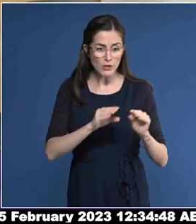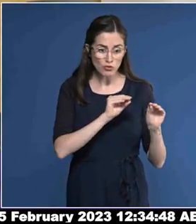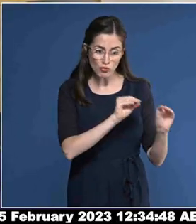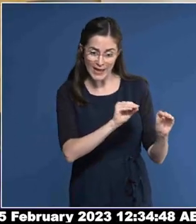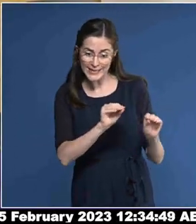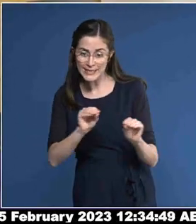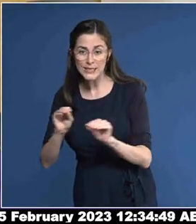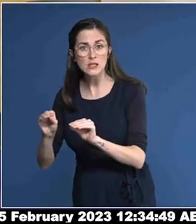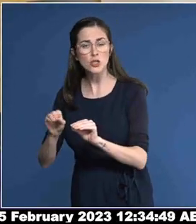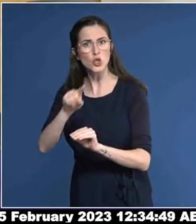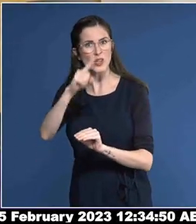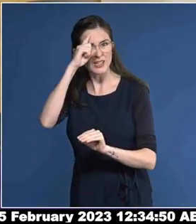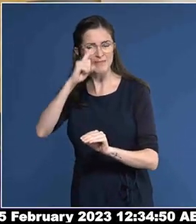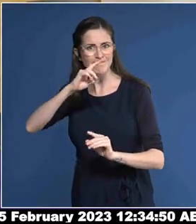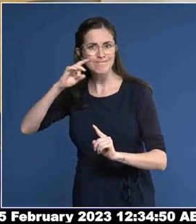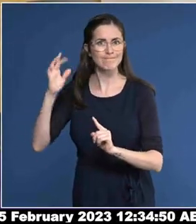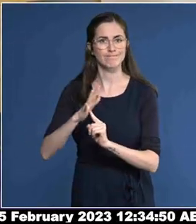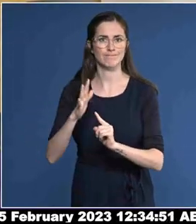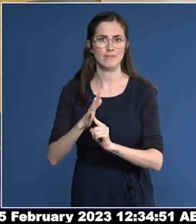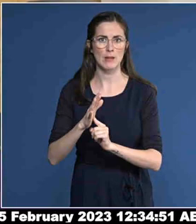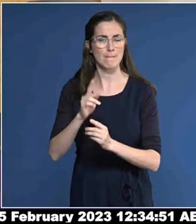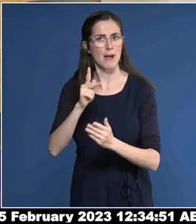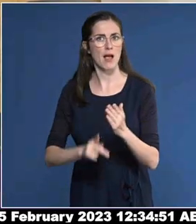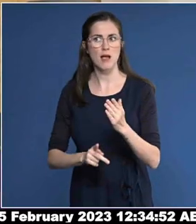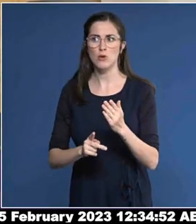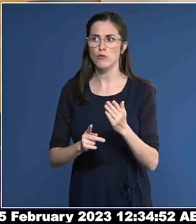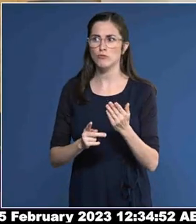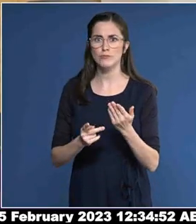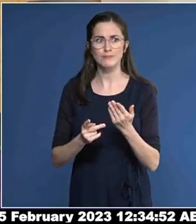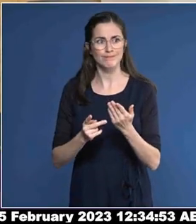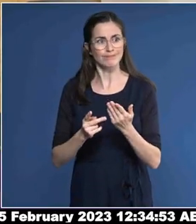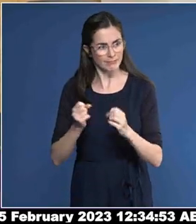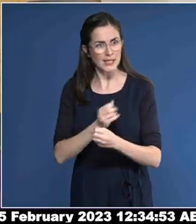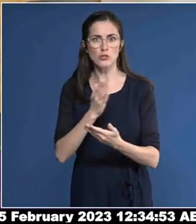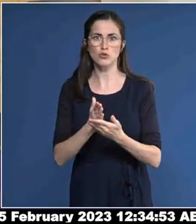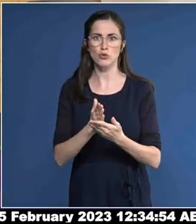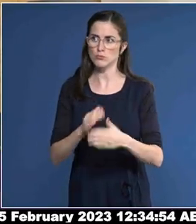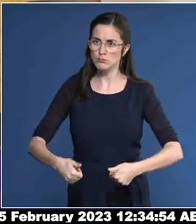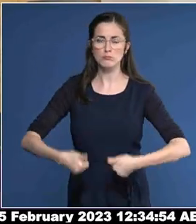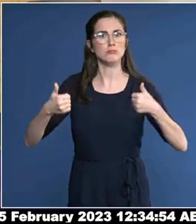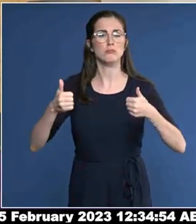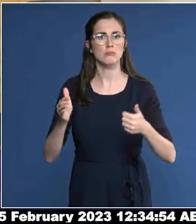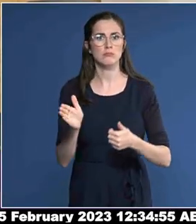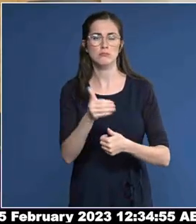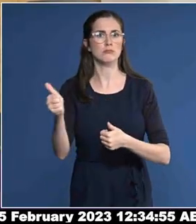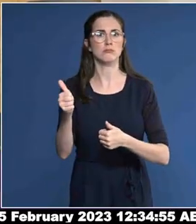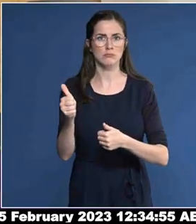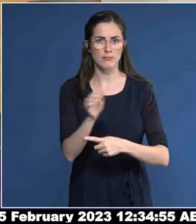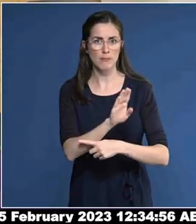core element of ensuring the board is going to work effectively? You are all nodding. Okay.